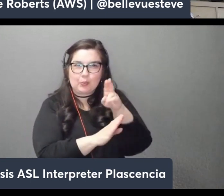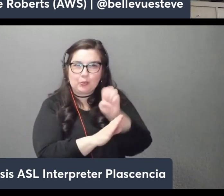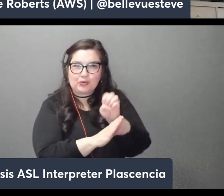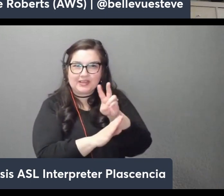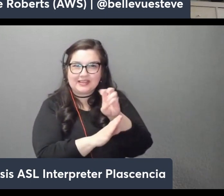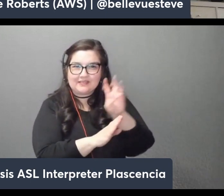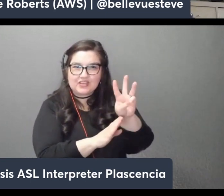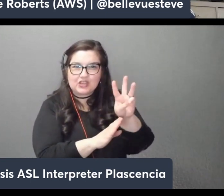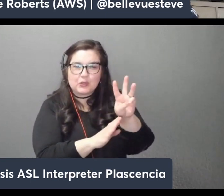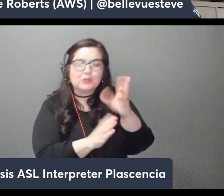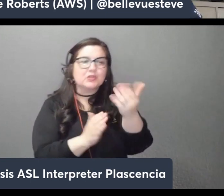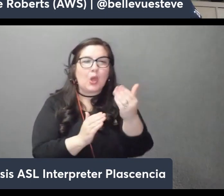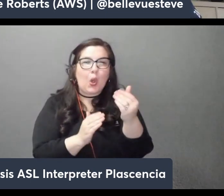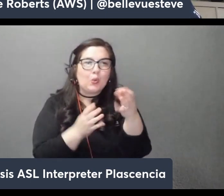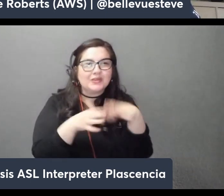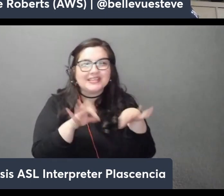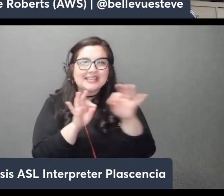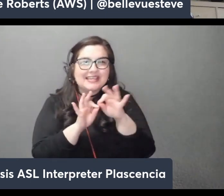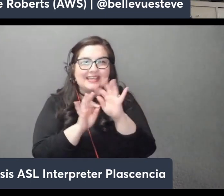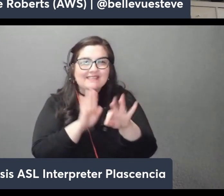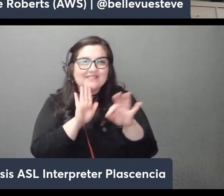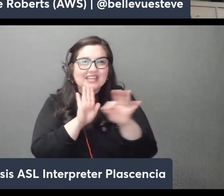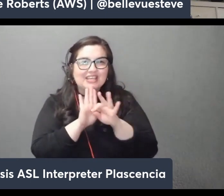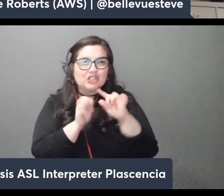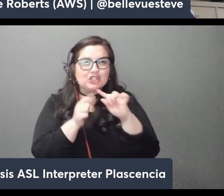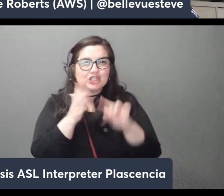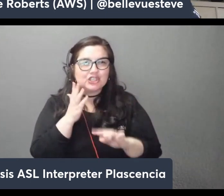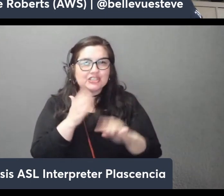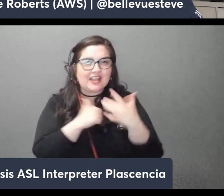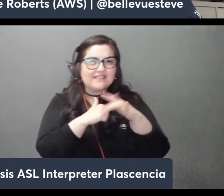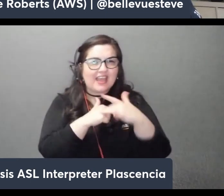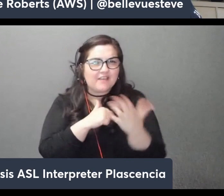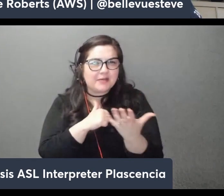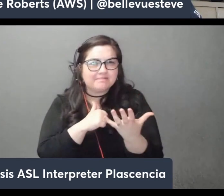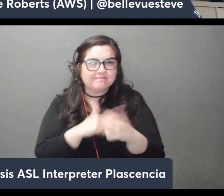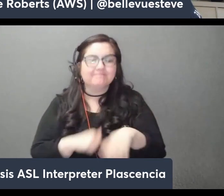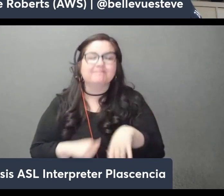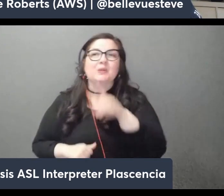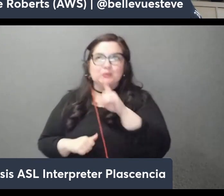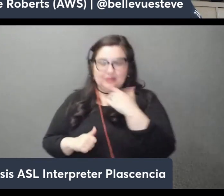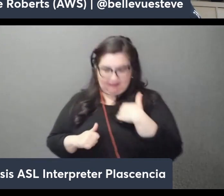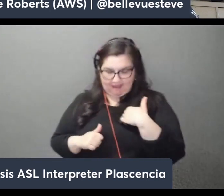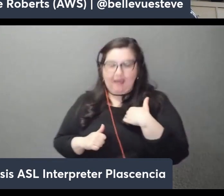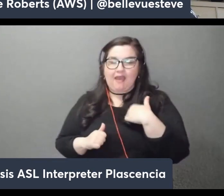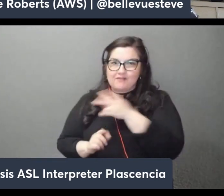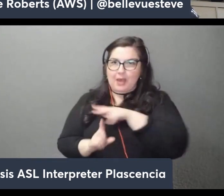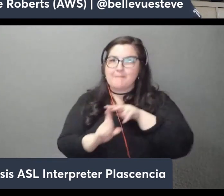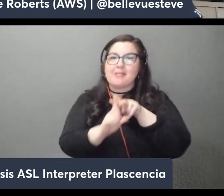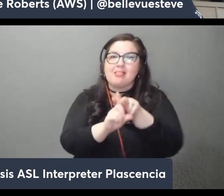So currently, we have a Unity plugin that lets you build your game.